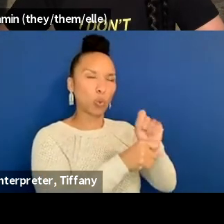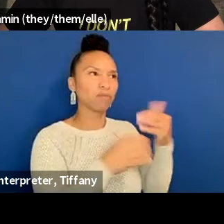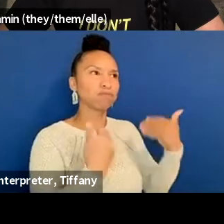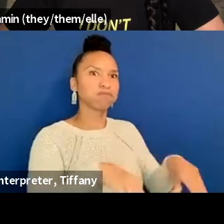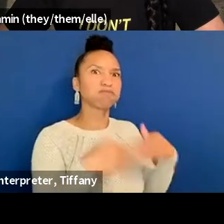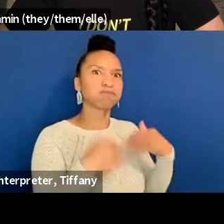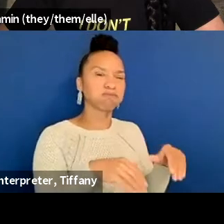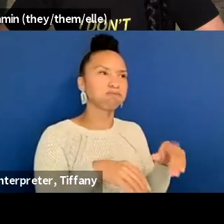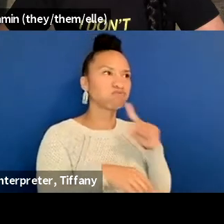Benjamin (they/them/elle): And in reaching out.